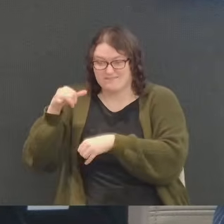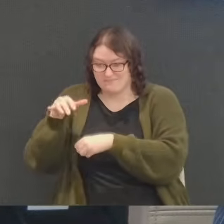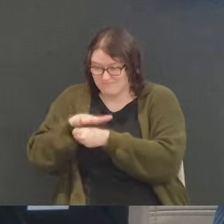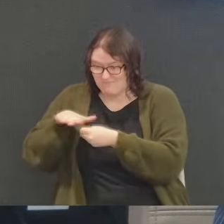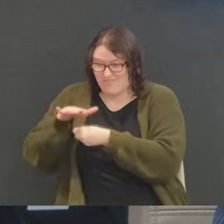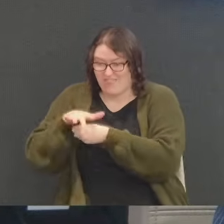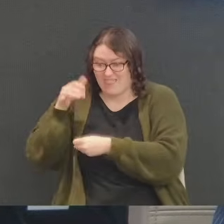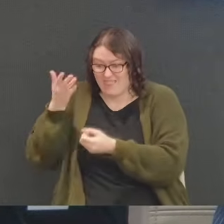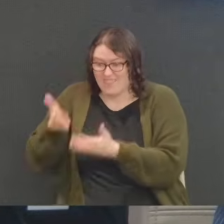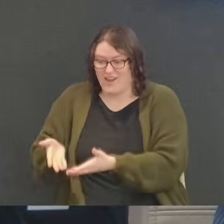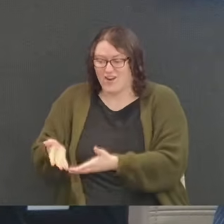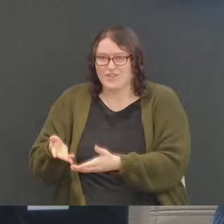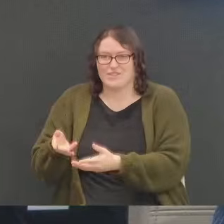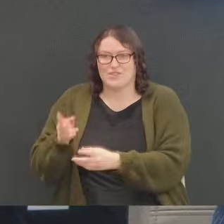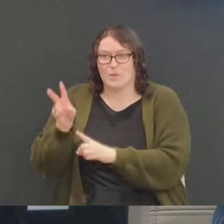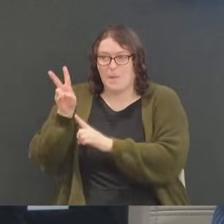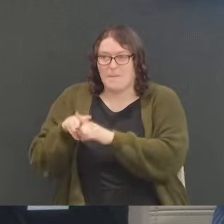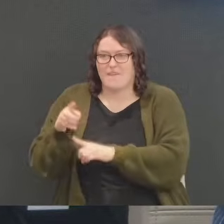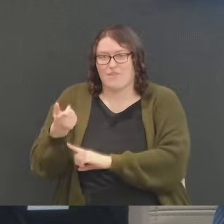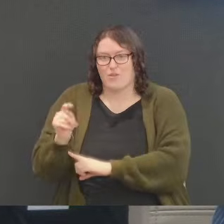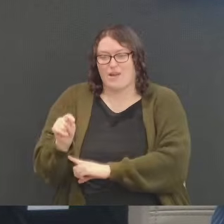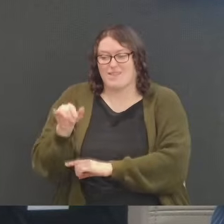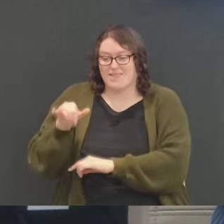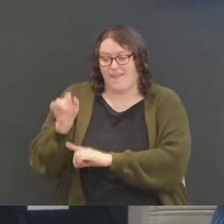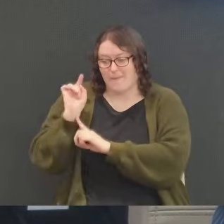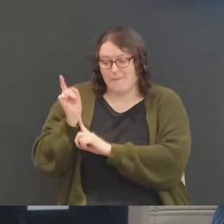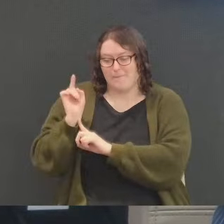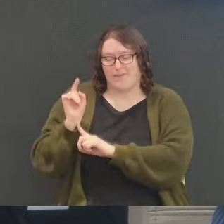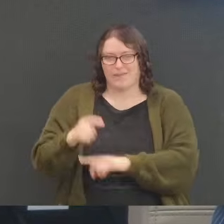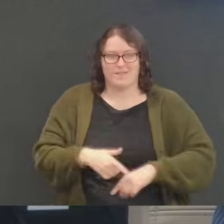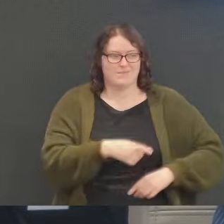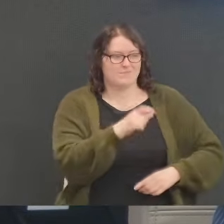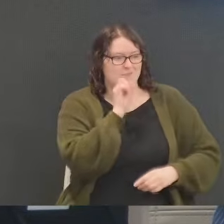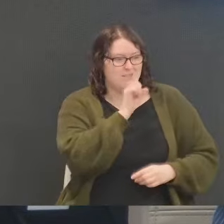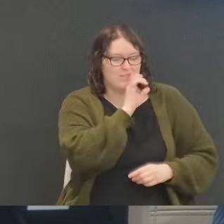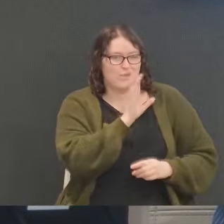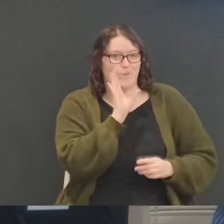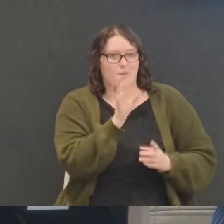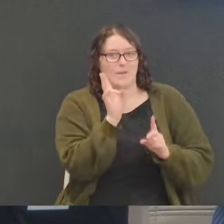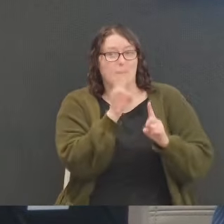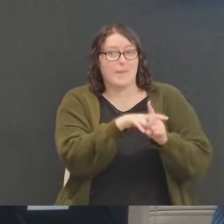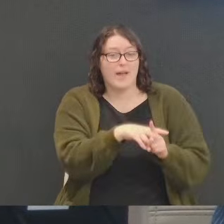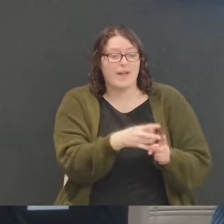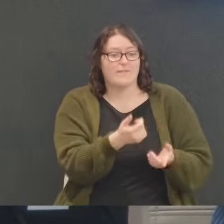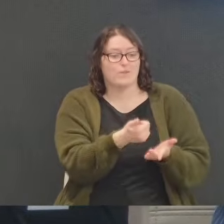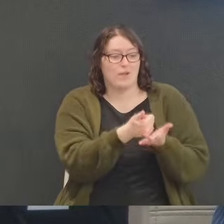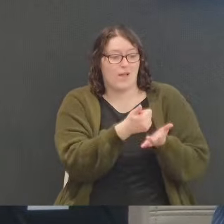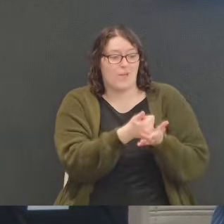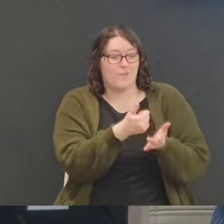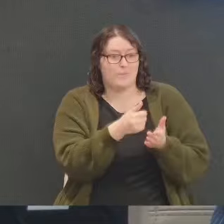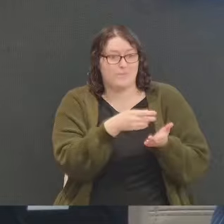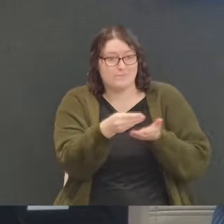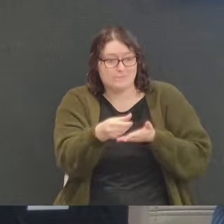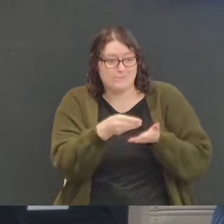grants on site. Now this they will be applying for utility assistance on site. There will also